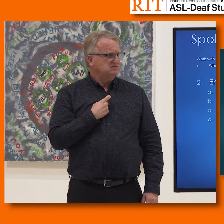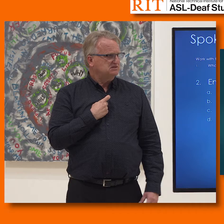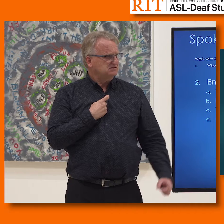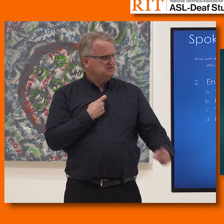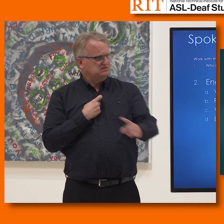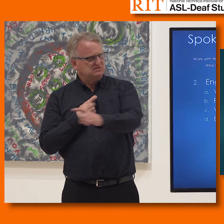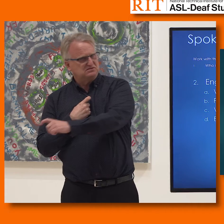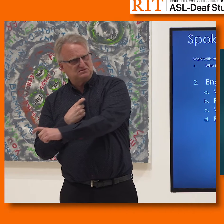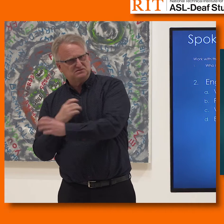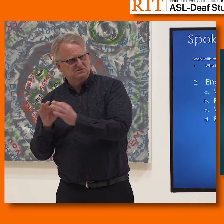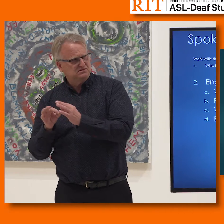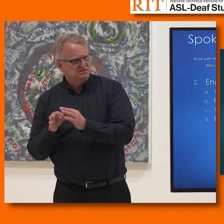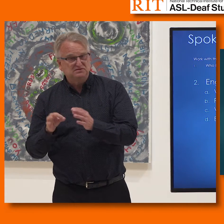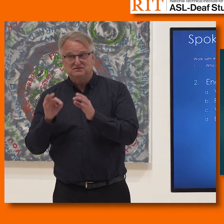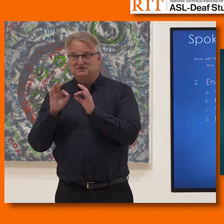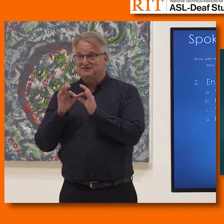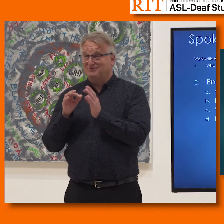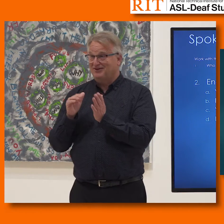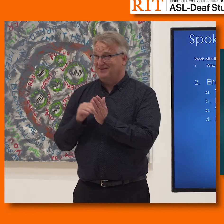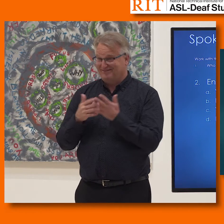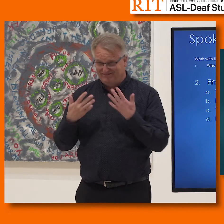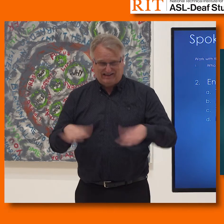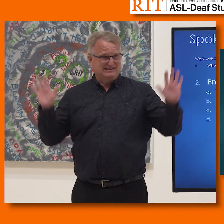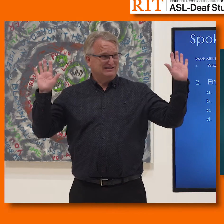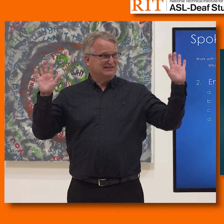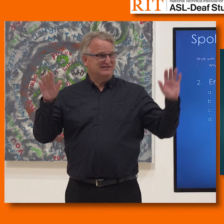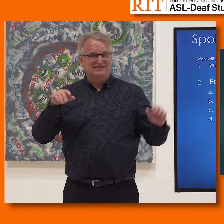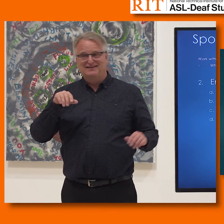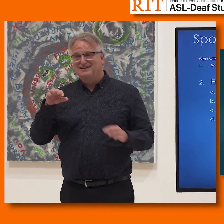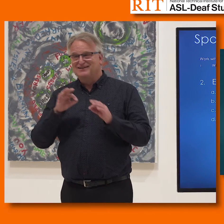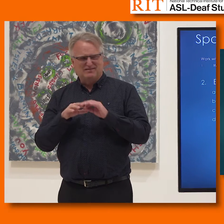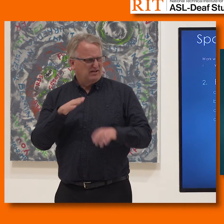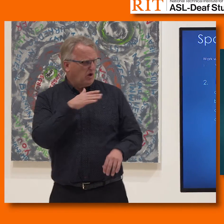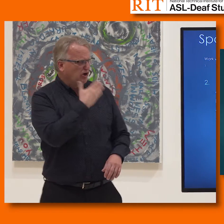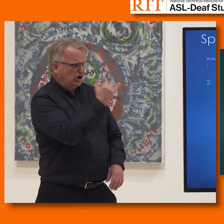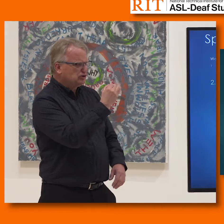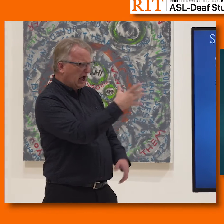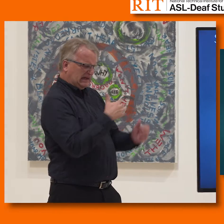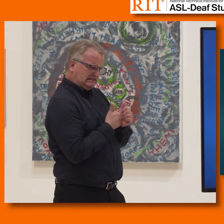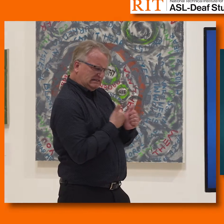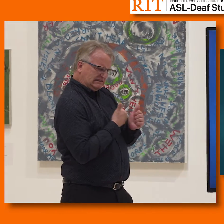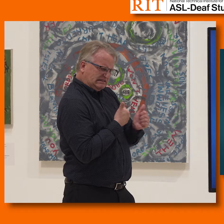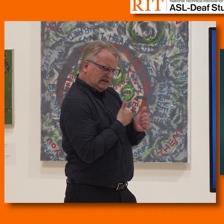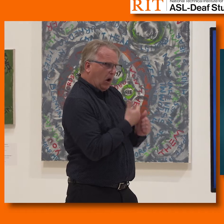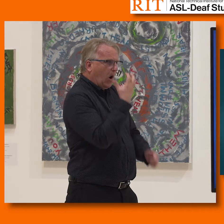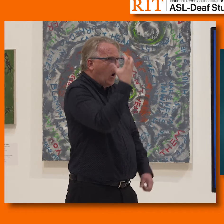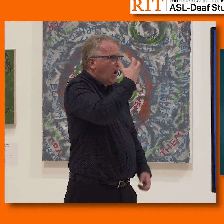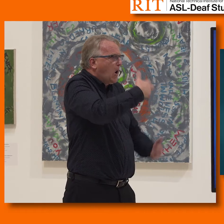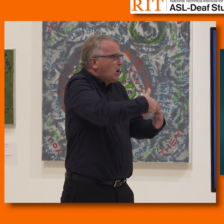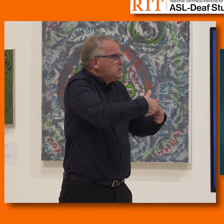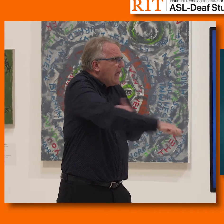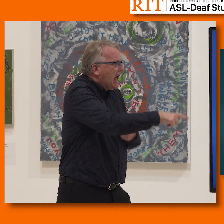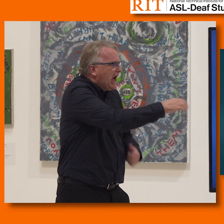No one's asking me if I'm comprehending the message, and many times what I see from where I sit